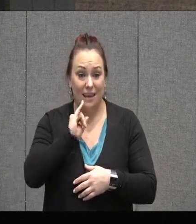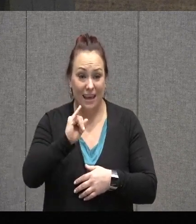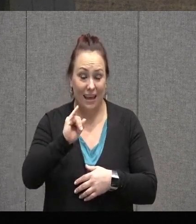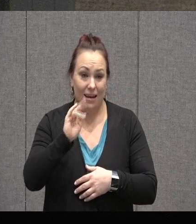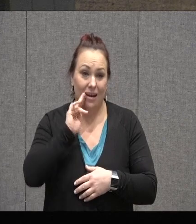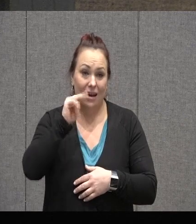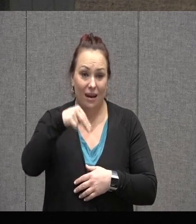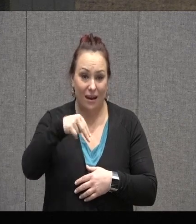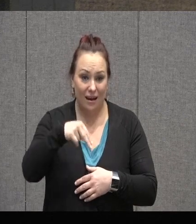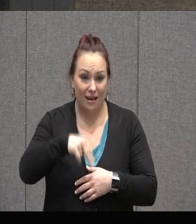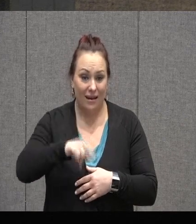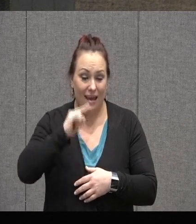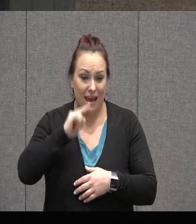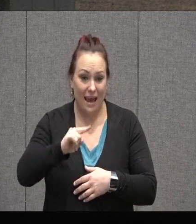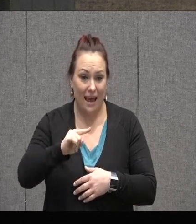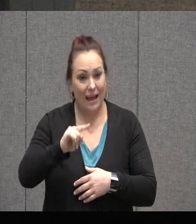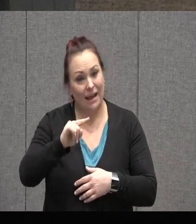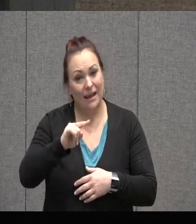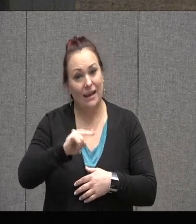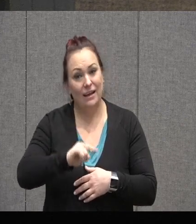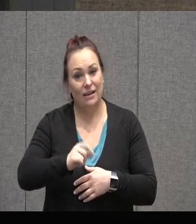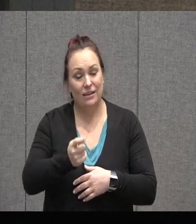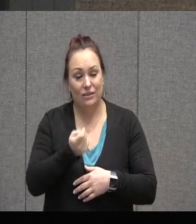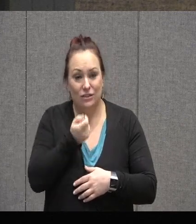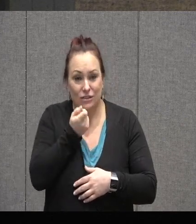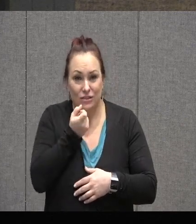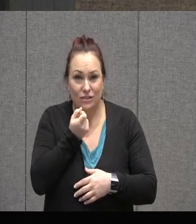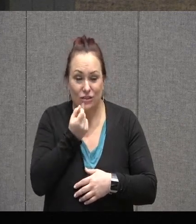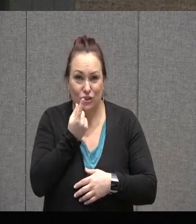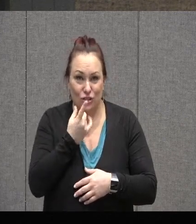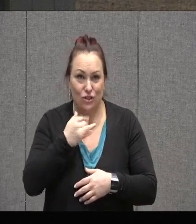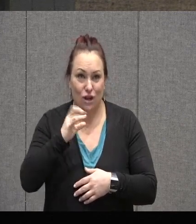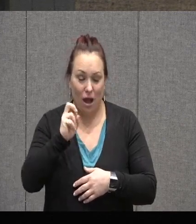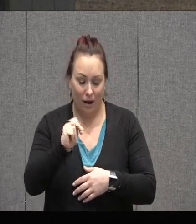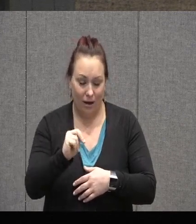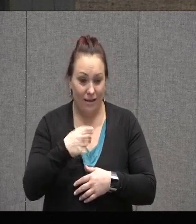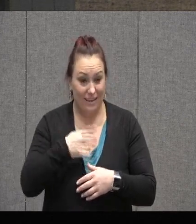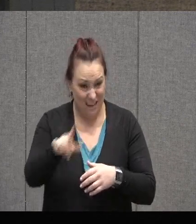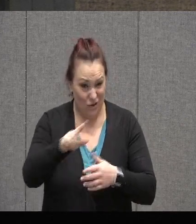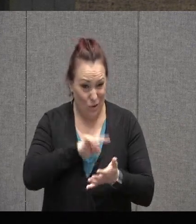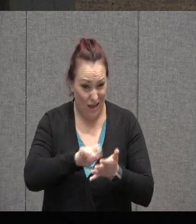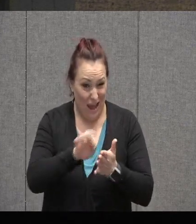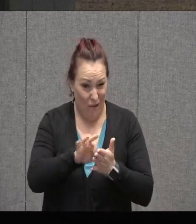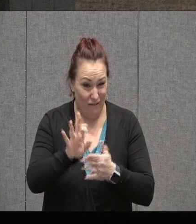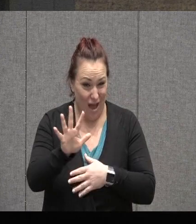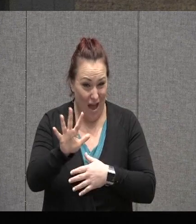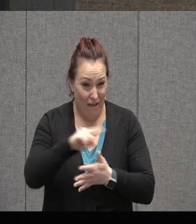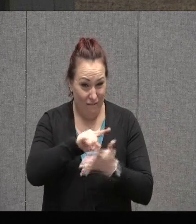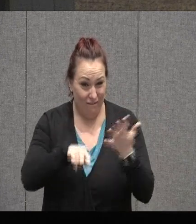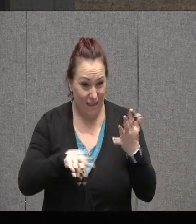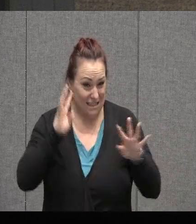Did you count five also. So, good job. Pat yourself on the shoulder for that one. Nicely done.